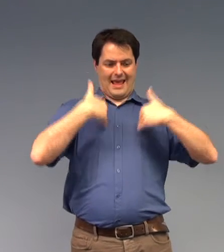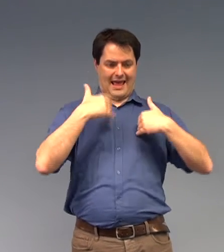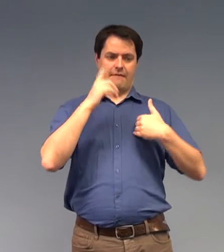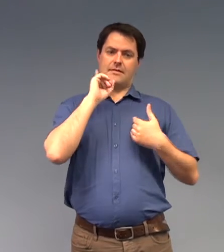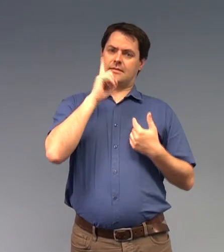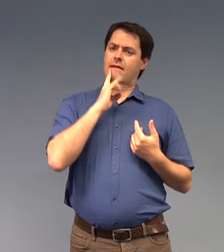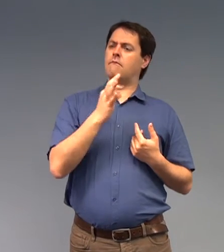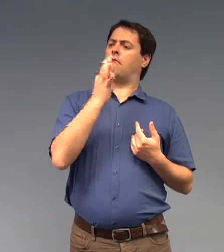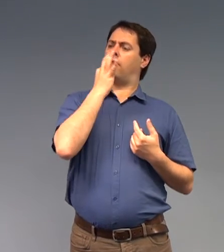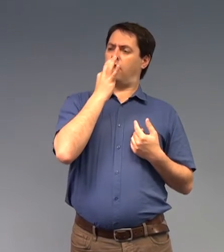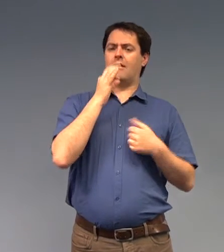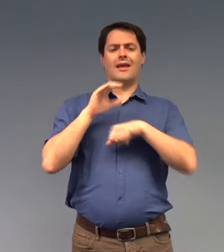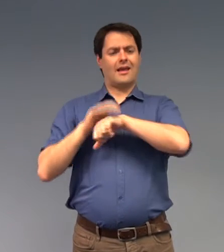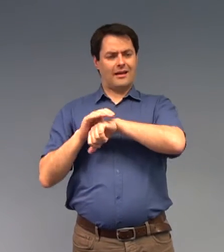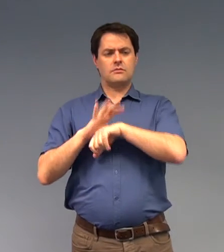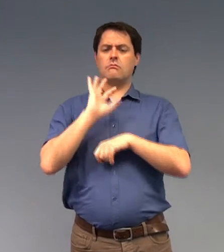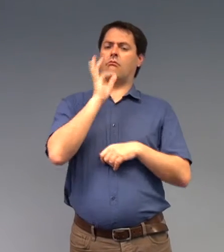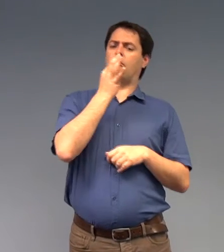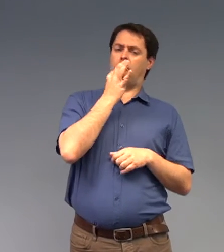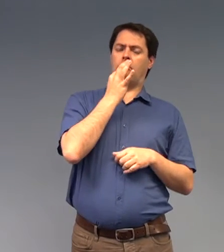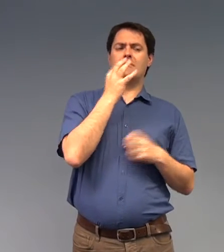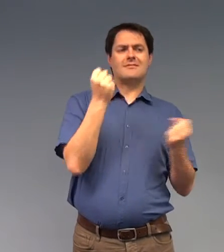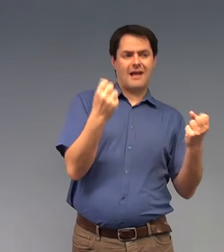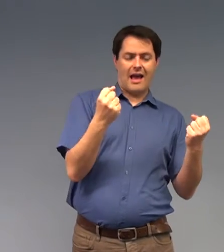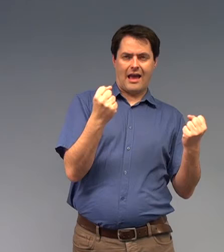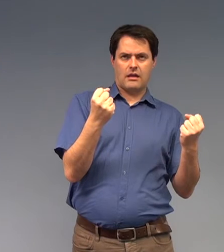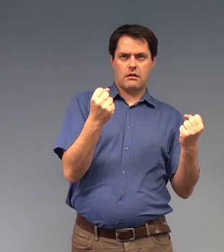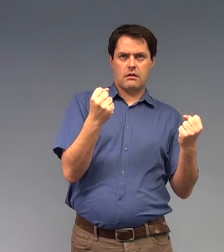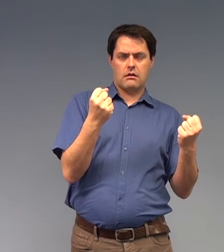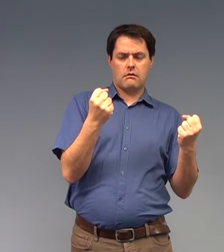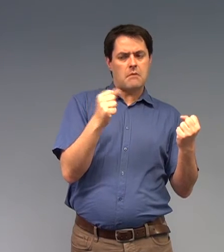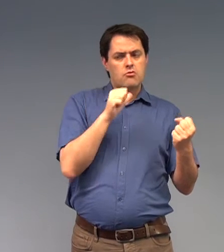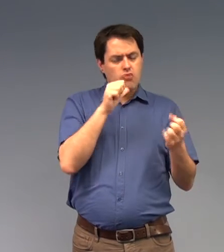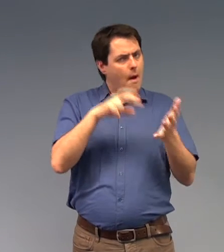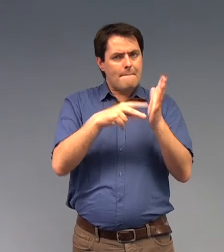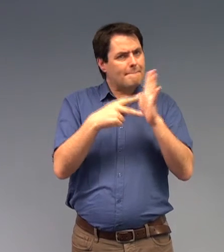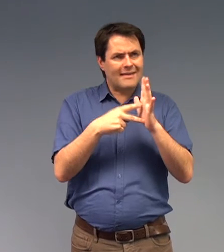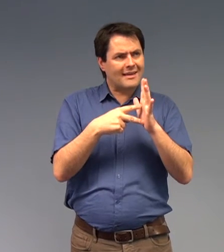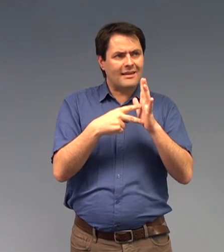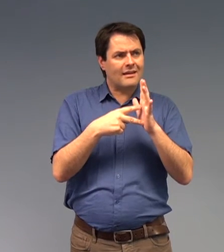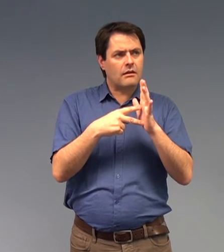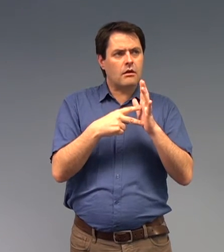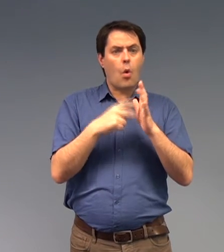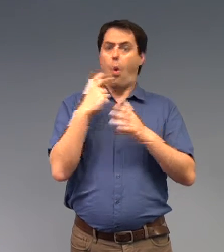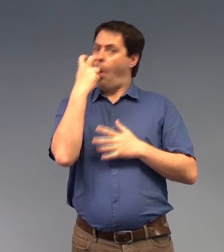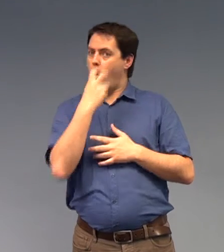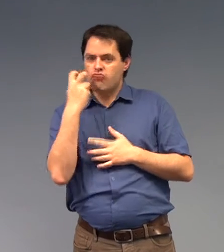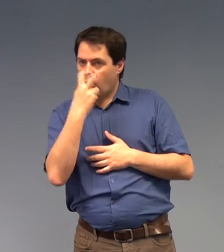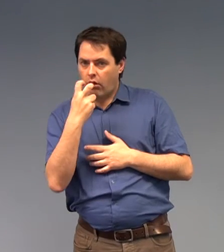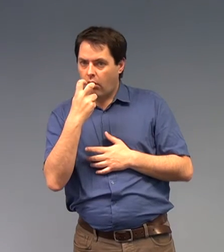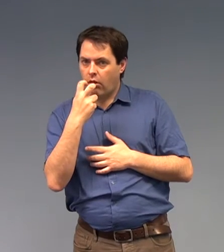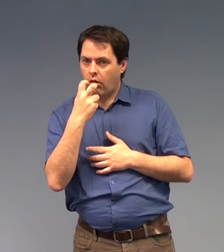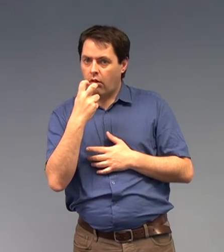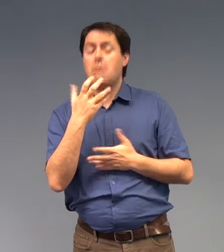So, although this seems to be a hidden historical fact, it seems to be something that's been around for many years.